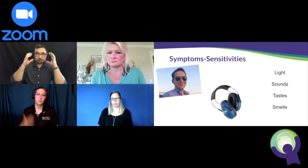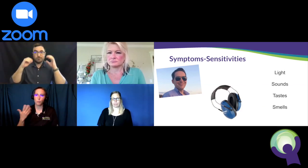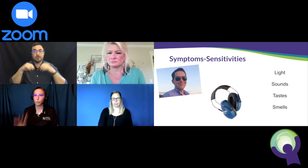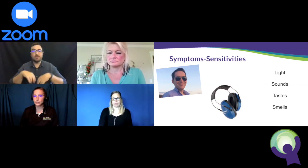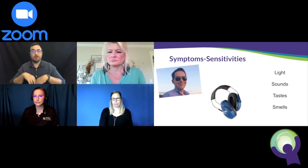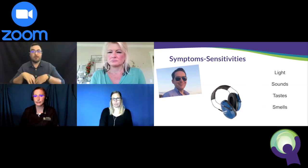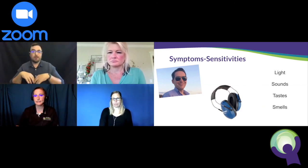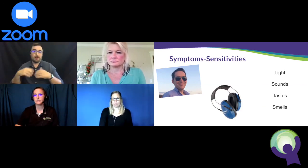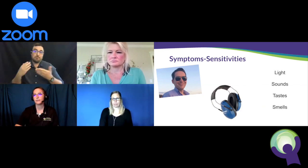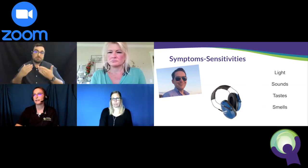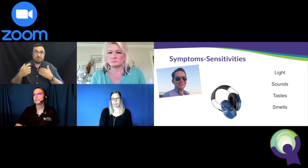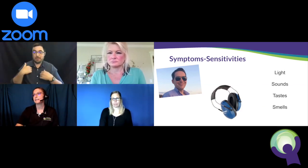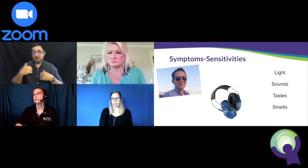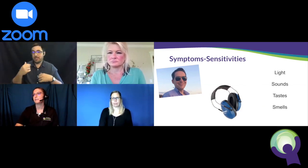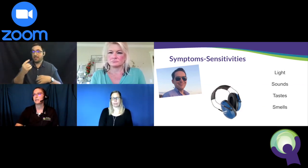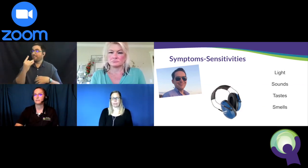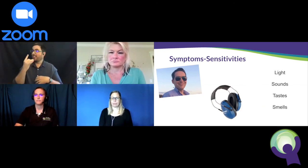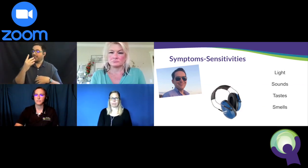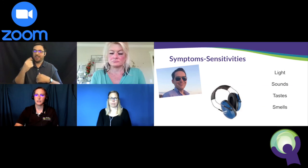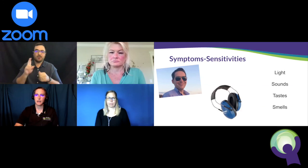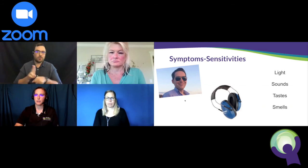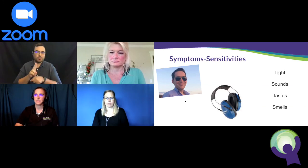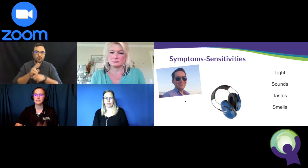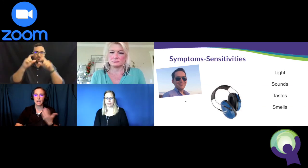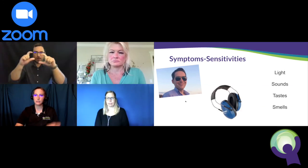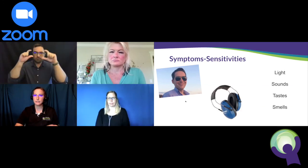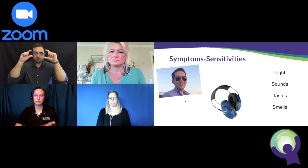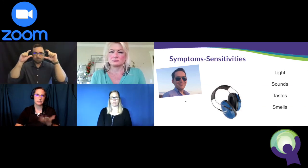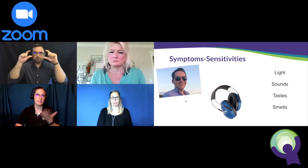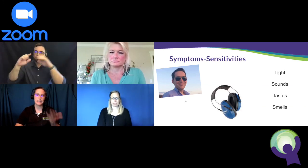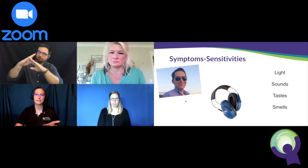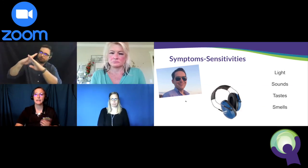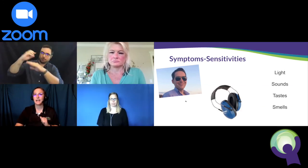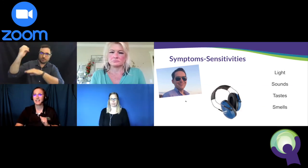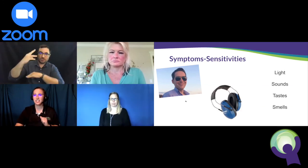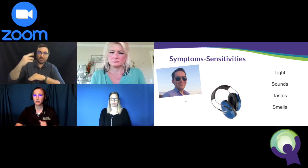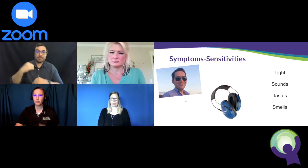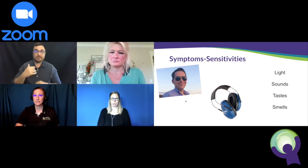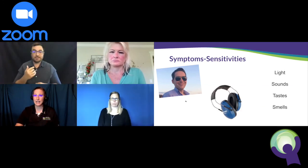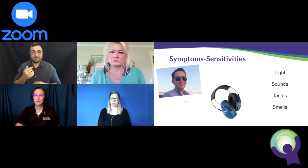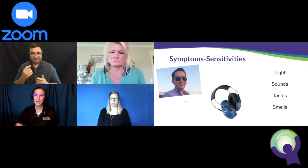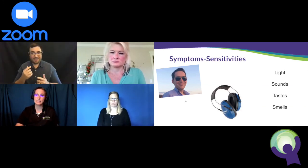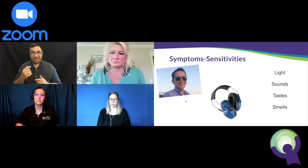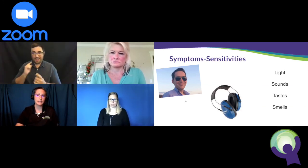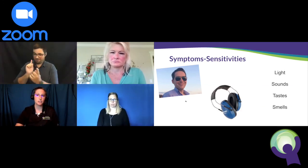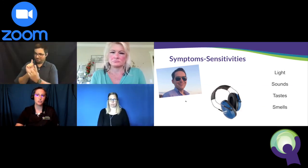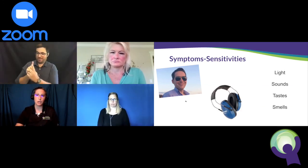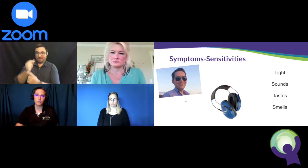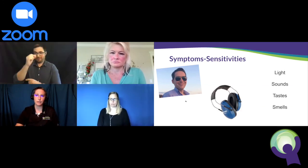People will wear sunglasses for the light sensitivity. Smells, taste... I had a gentleman one time that asked me not to chew gum around him